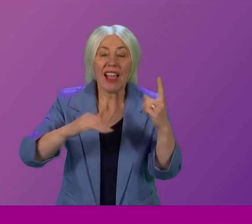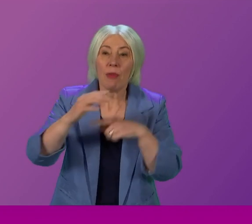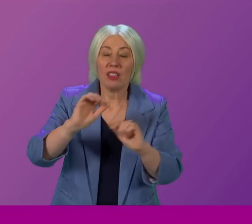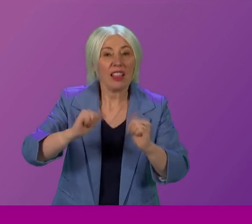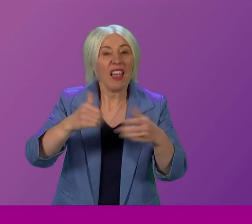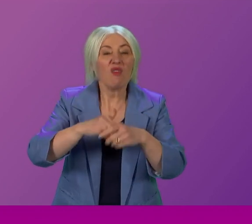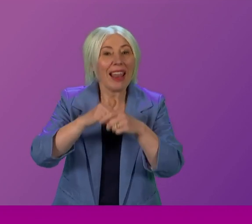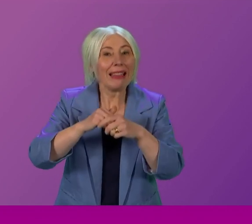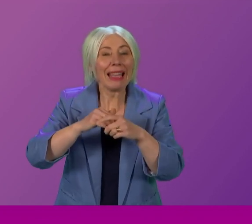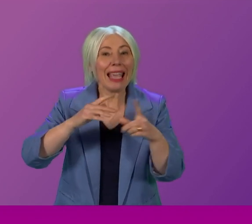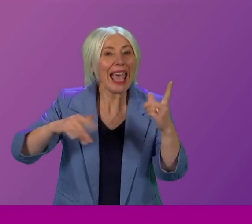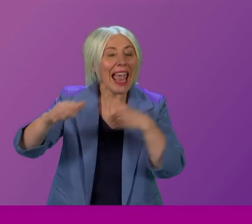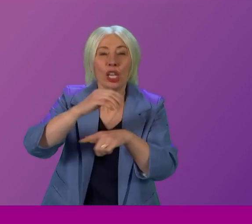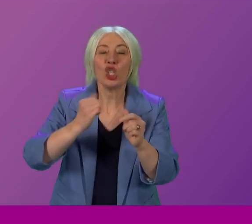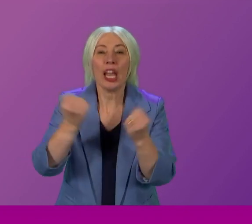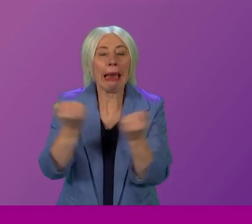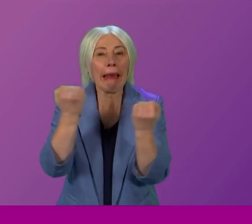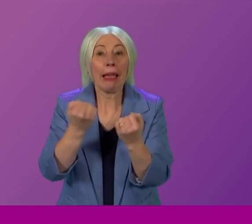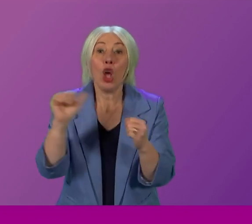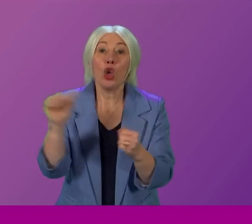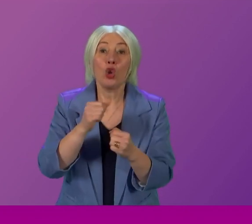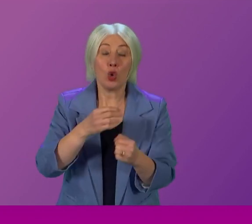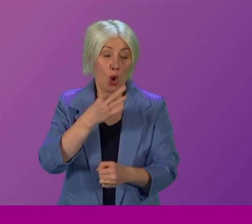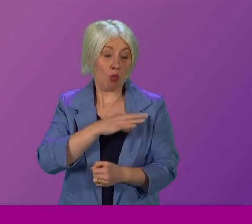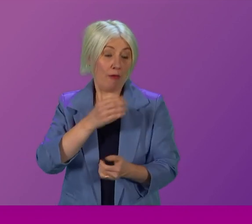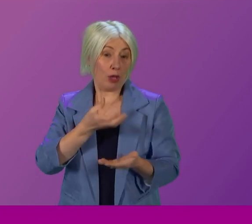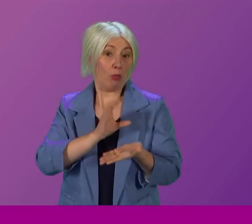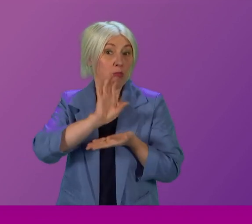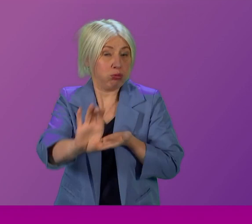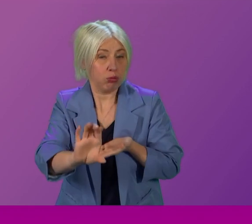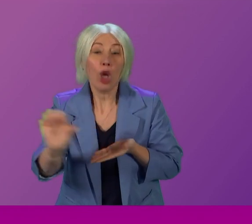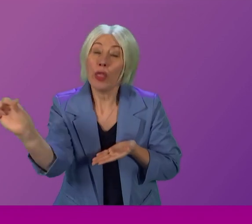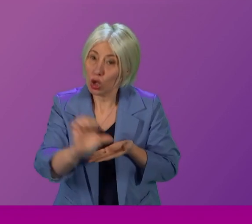reinvest their profits—which, right now, are very significant—in industries of the future.